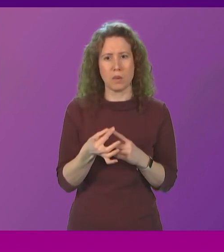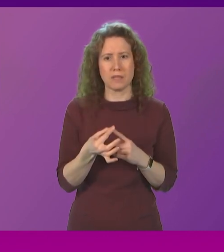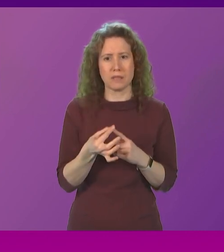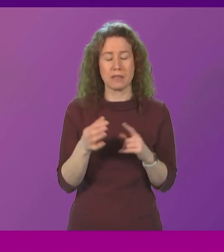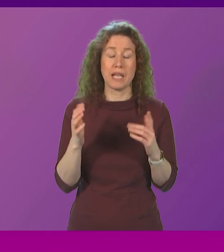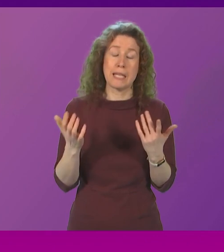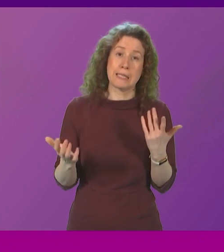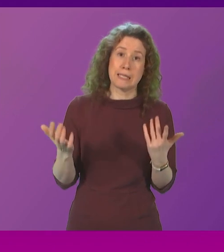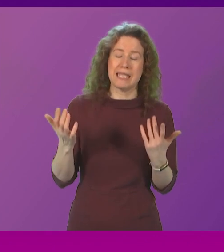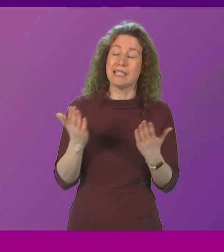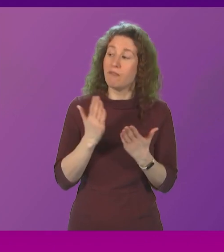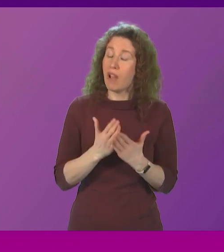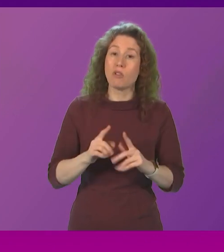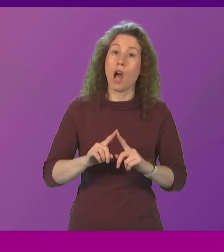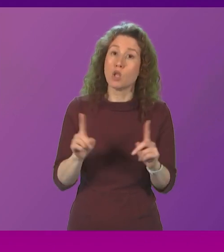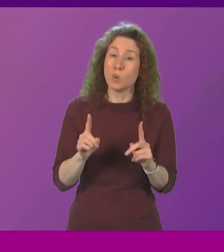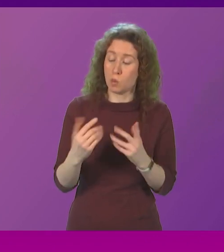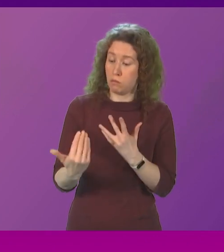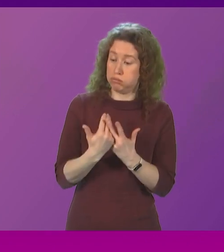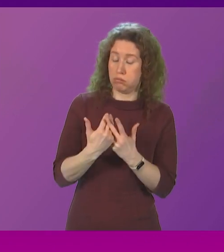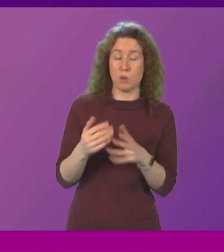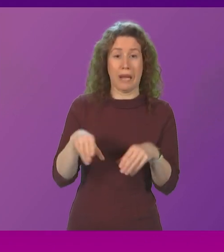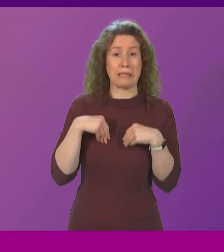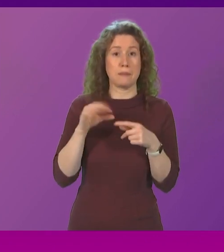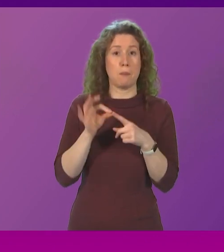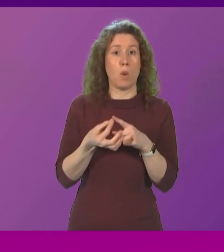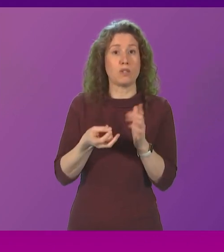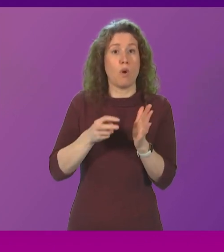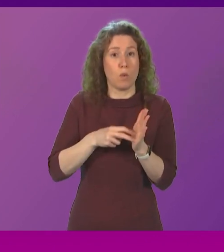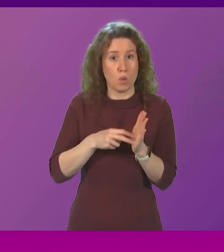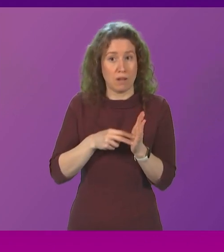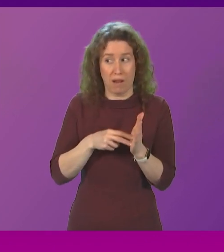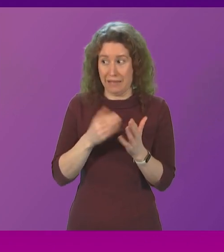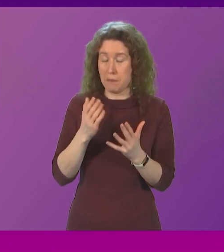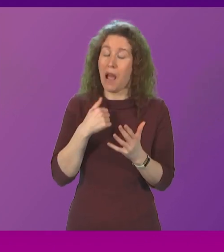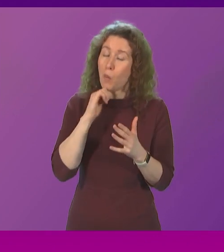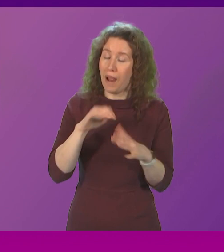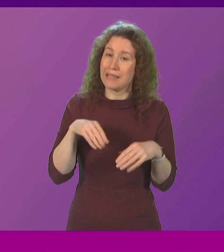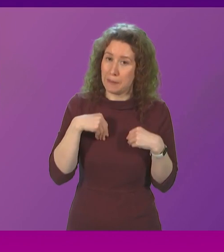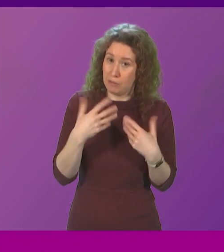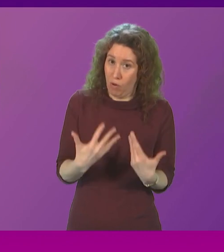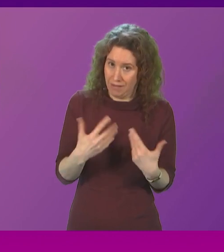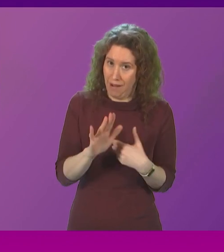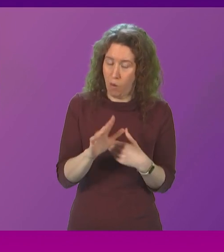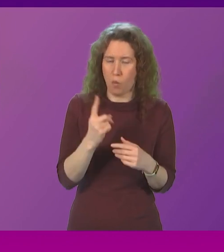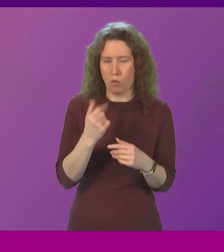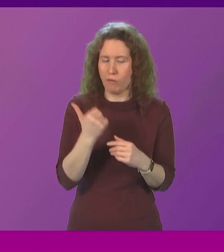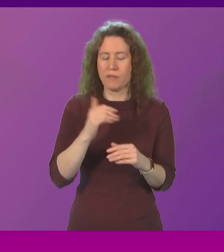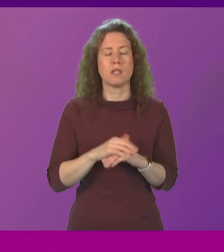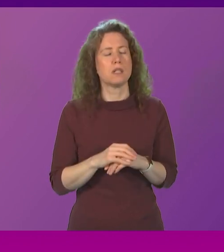It is very unusual for us to take points of order during First Minister’s question time, but I will allow it on this occasion. Thank you very much.